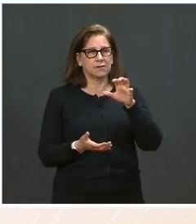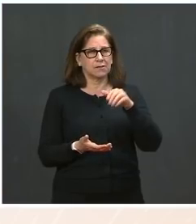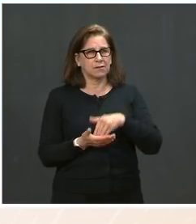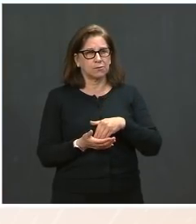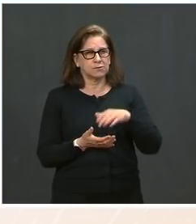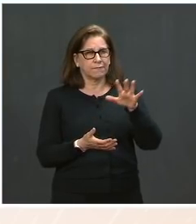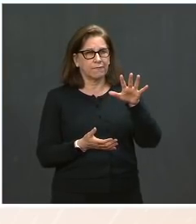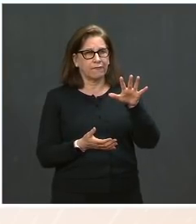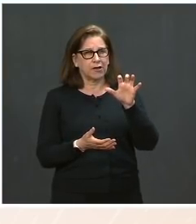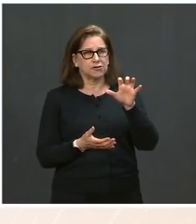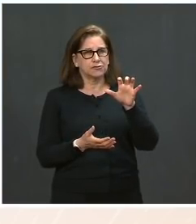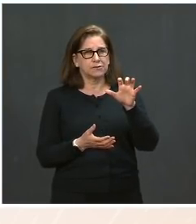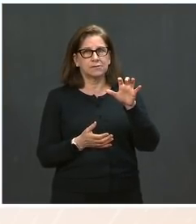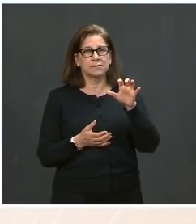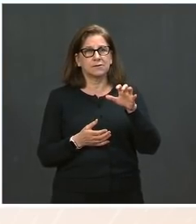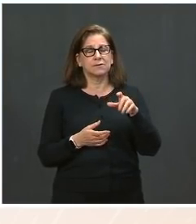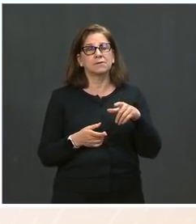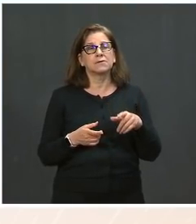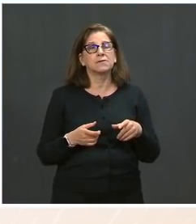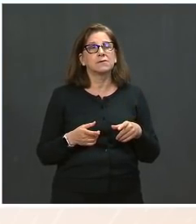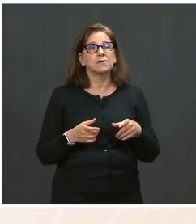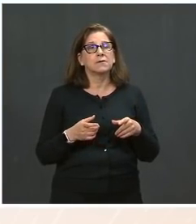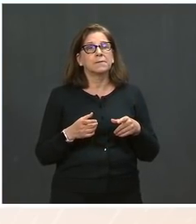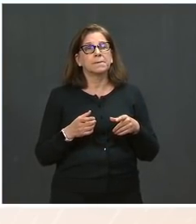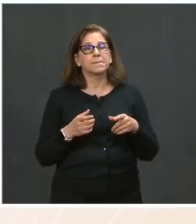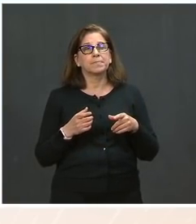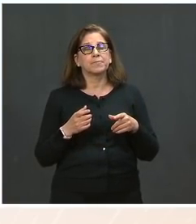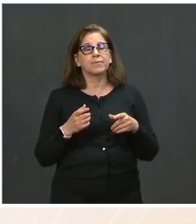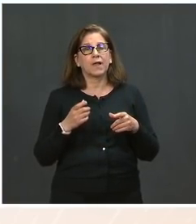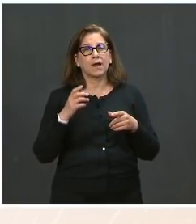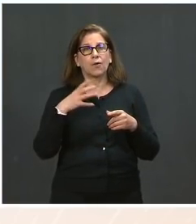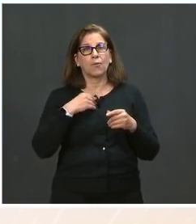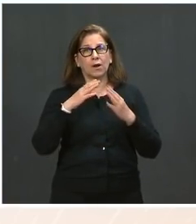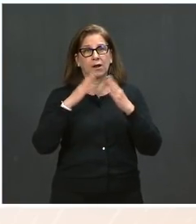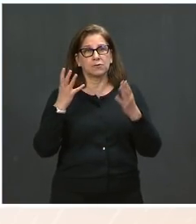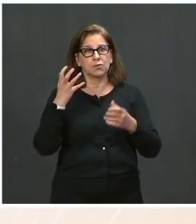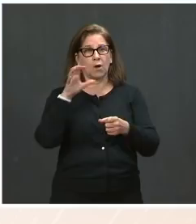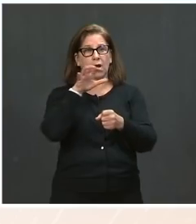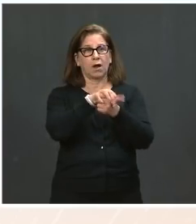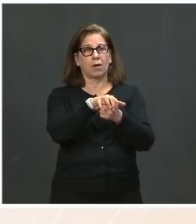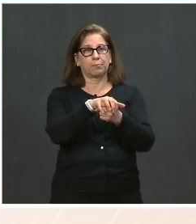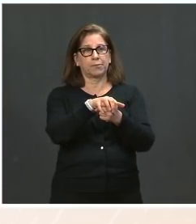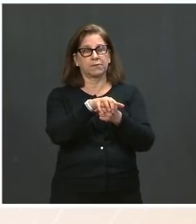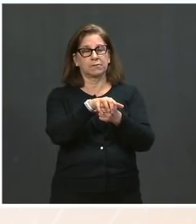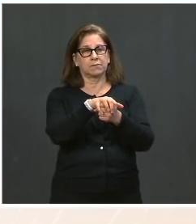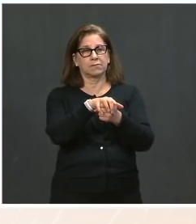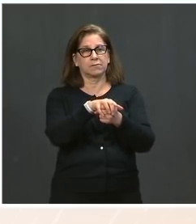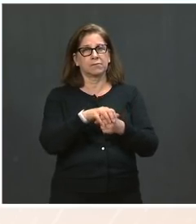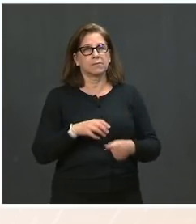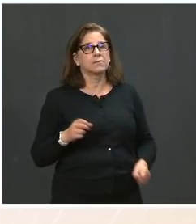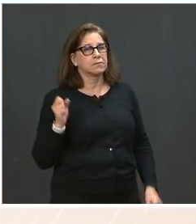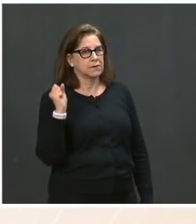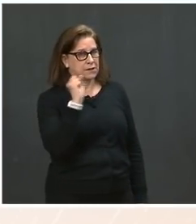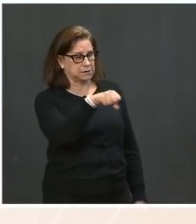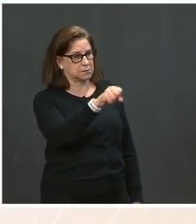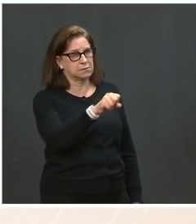that cap to 62,500 by this fiscal year? Ms. Psaki: Yes. The Press: And so we should expect that before October?